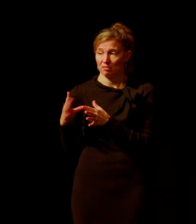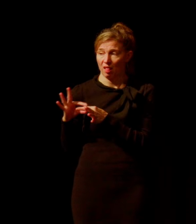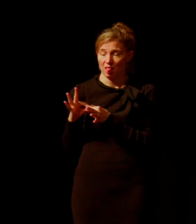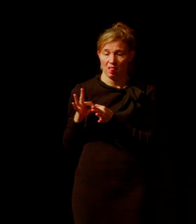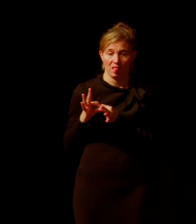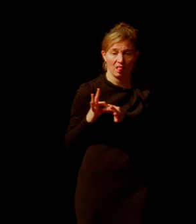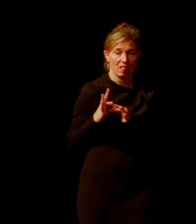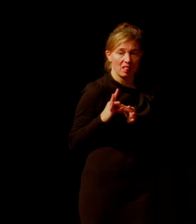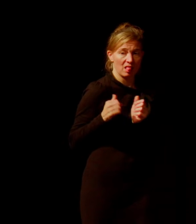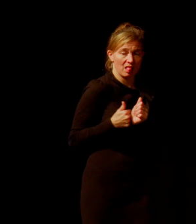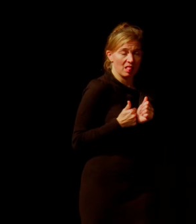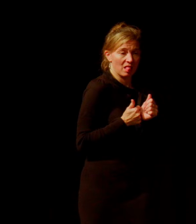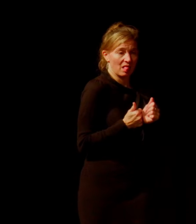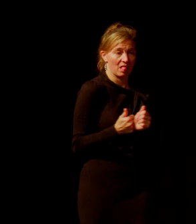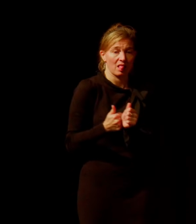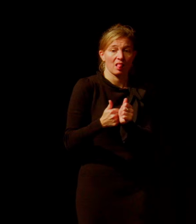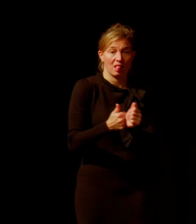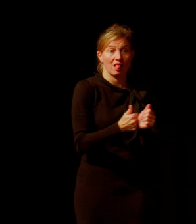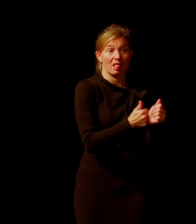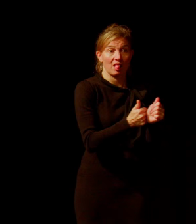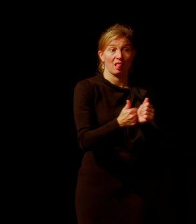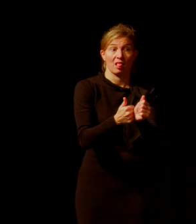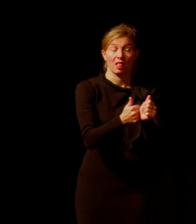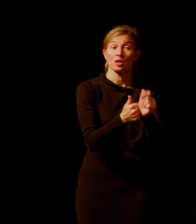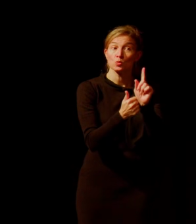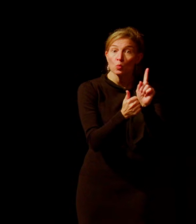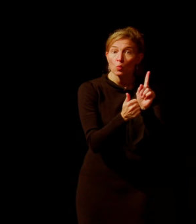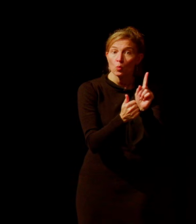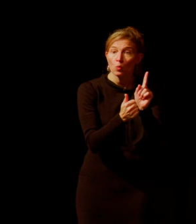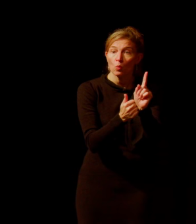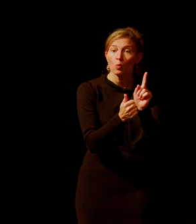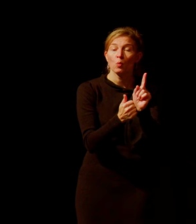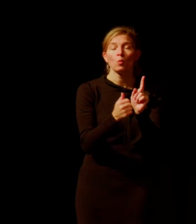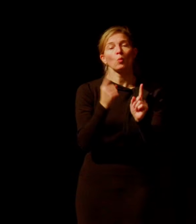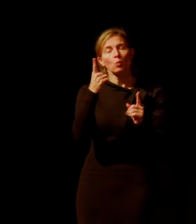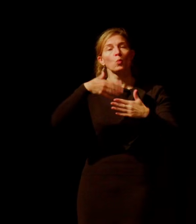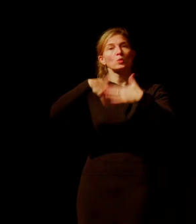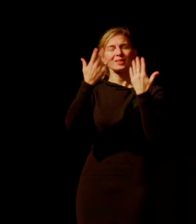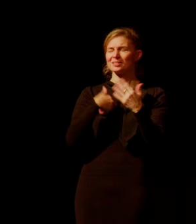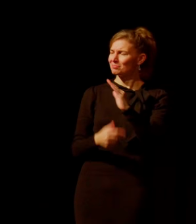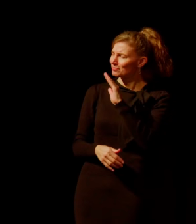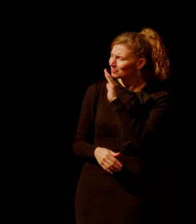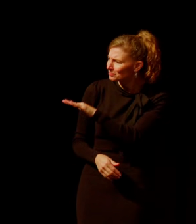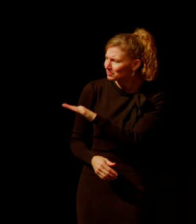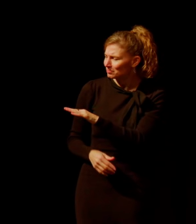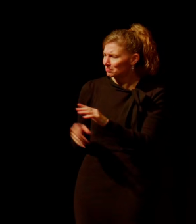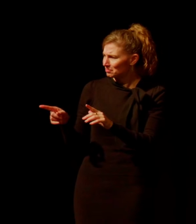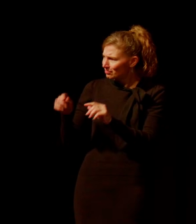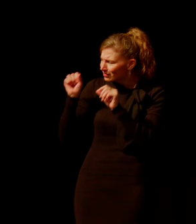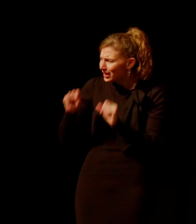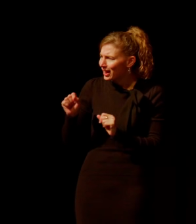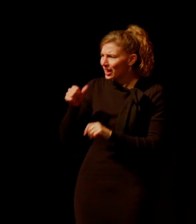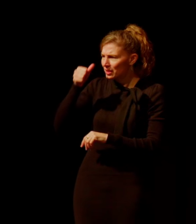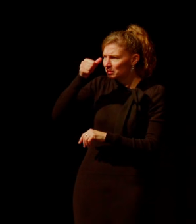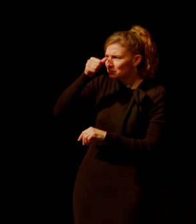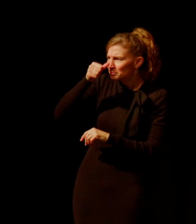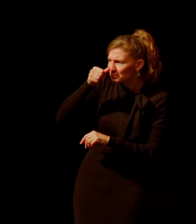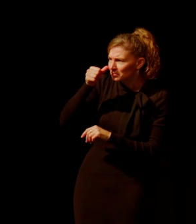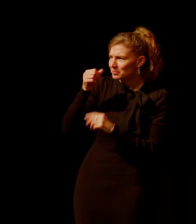So when I finally asked Moritz to look into real solutions such like surgery, initially, he pushed back.